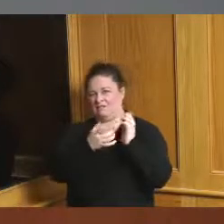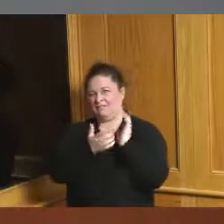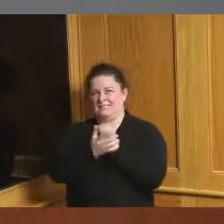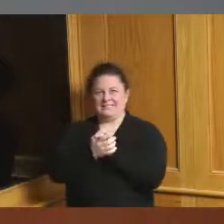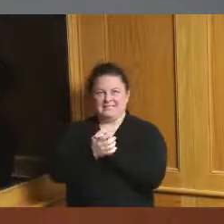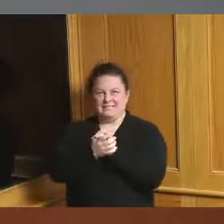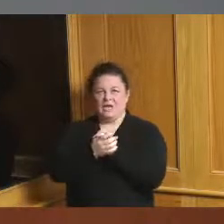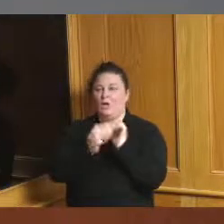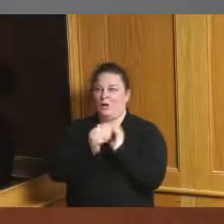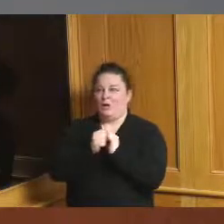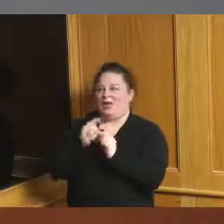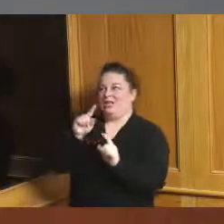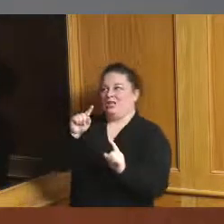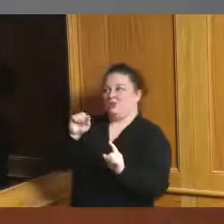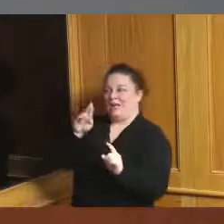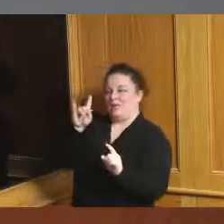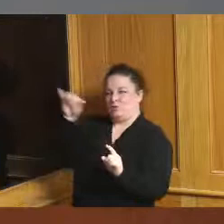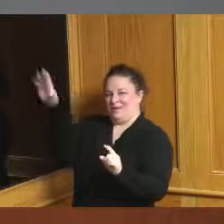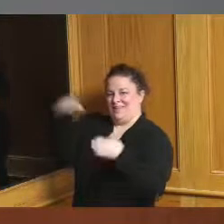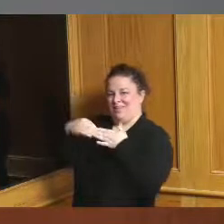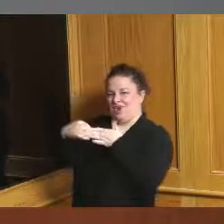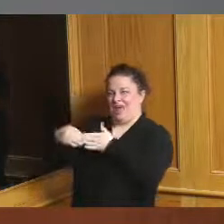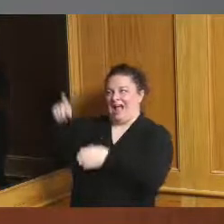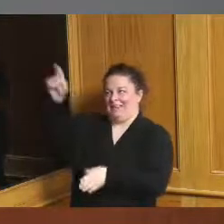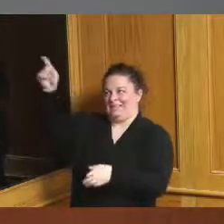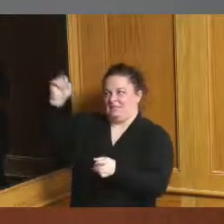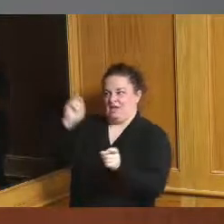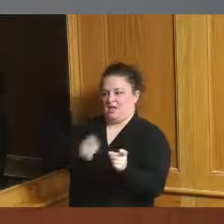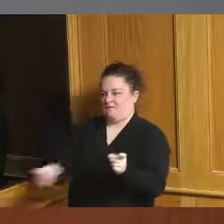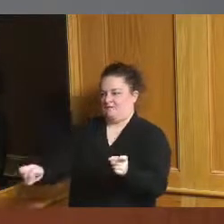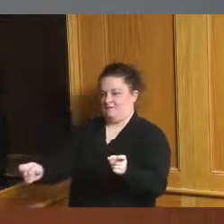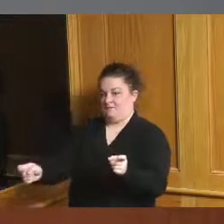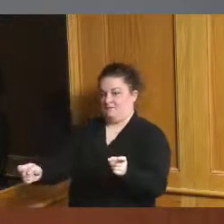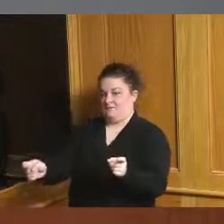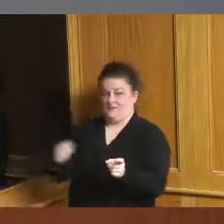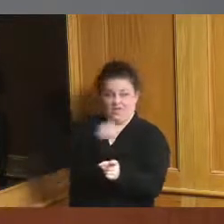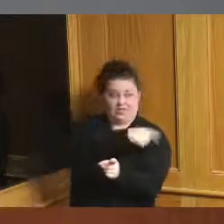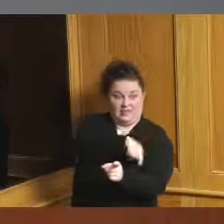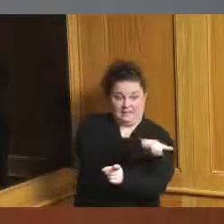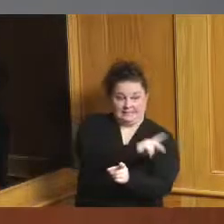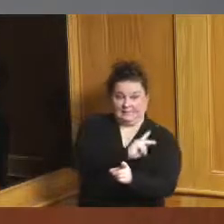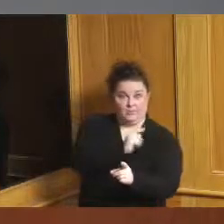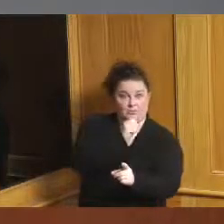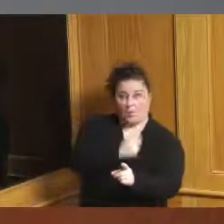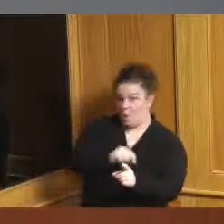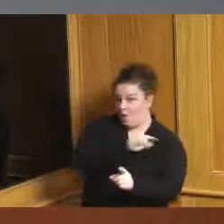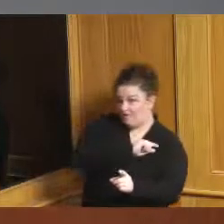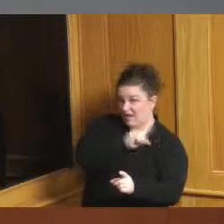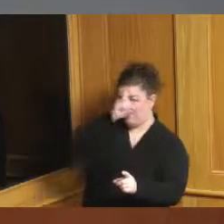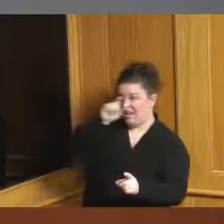treasury guidance and if people don't qualify because of the treasury guidance then